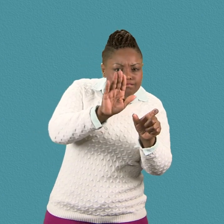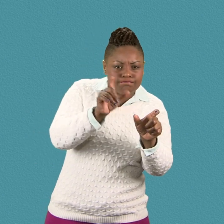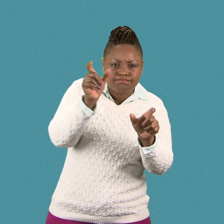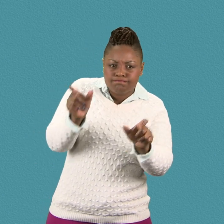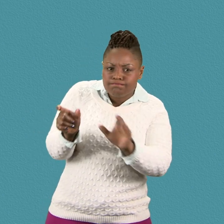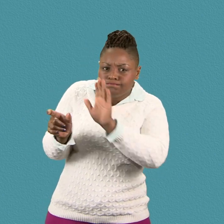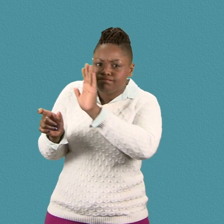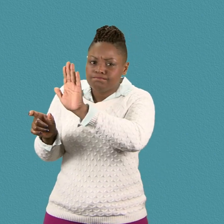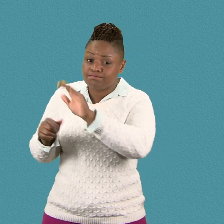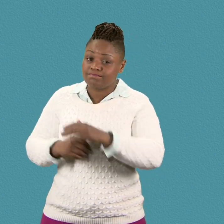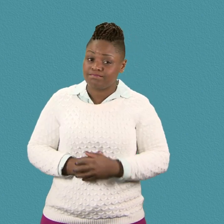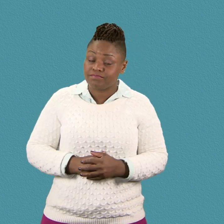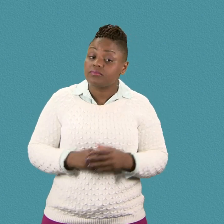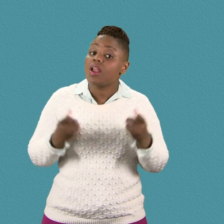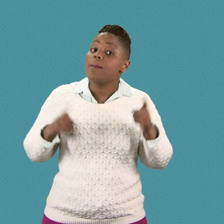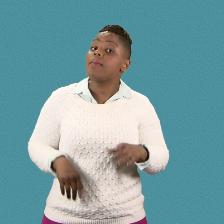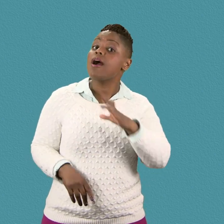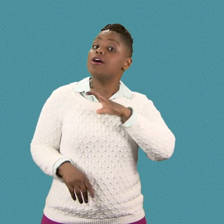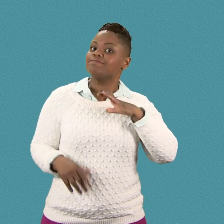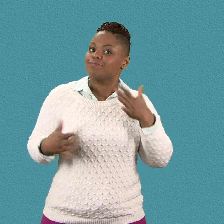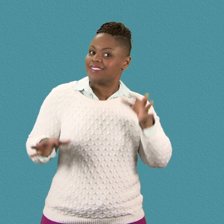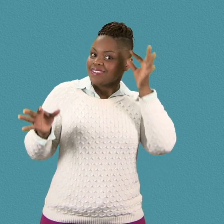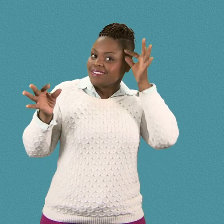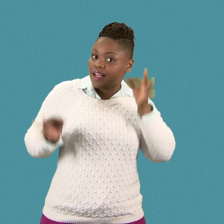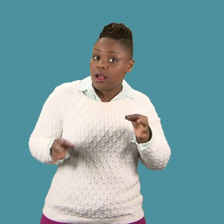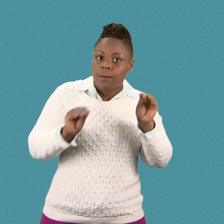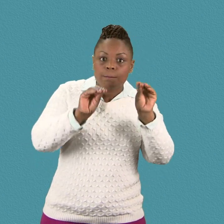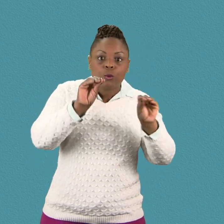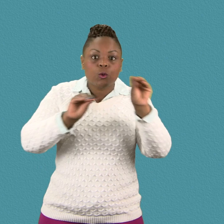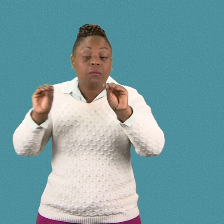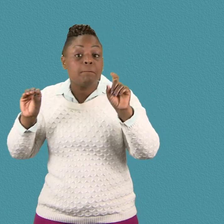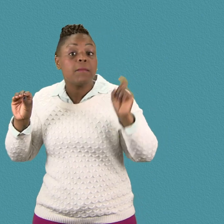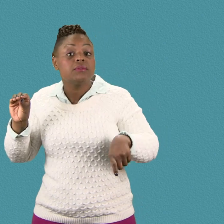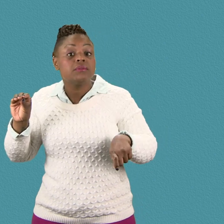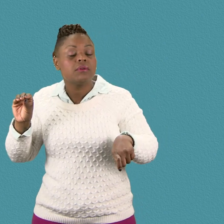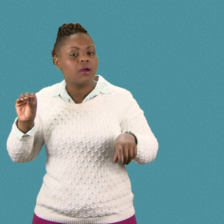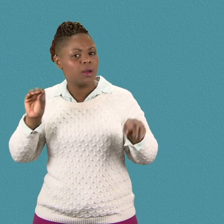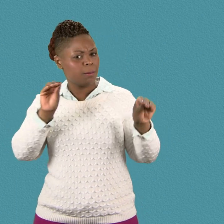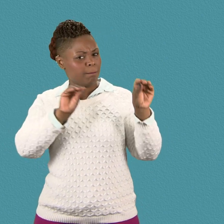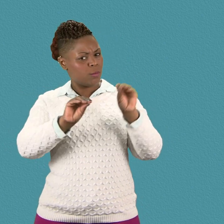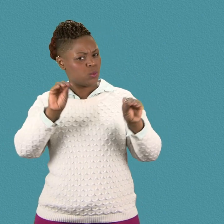There is a limited amount of spectrum, and Congress determined that some reorganization